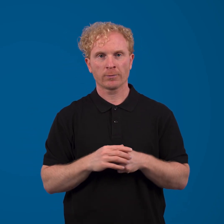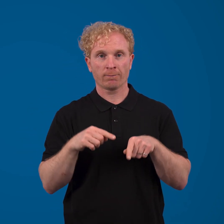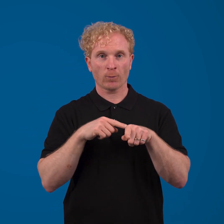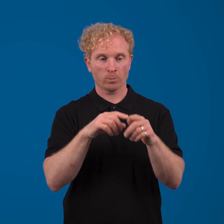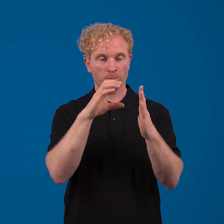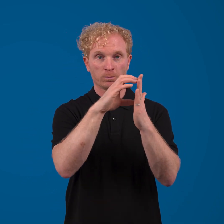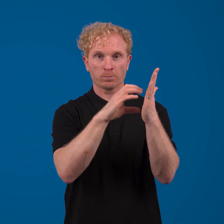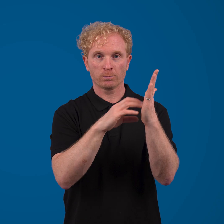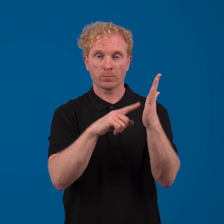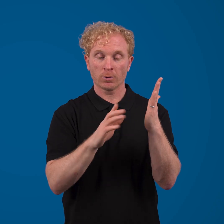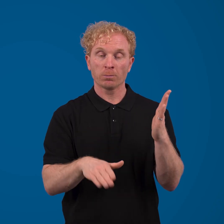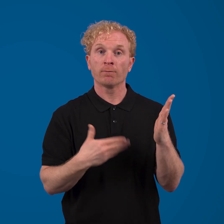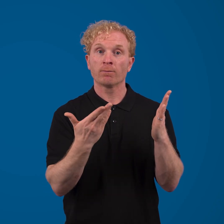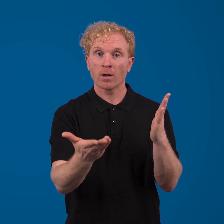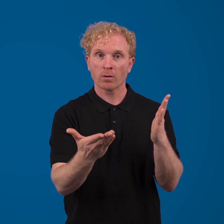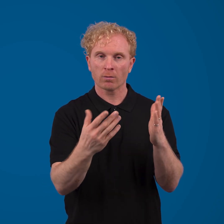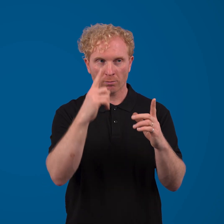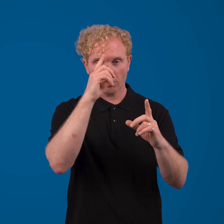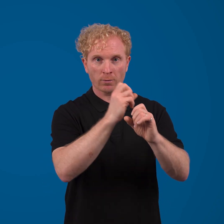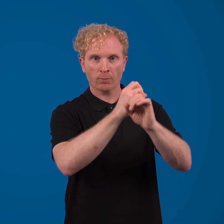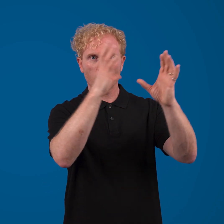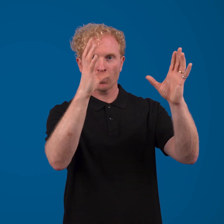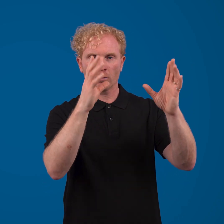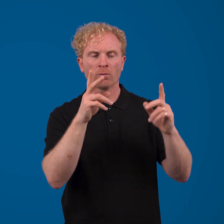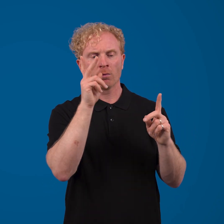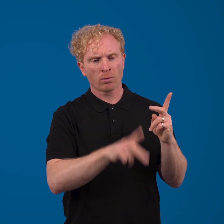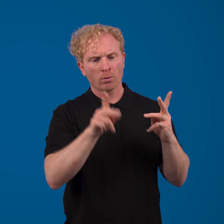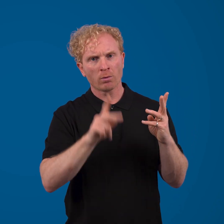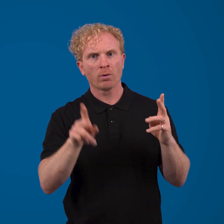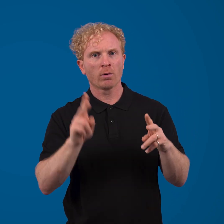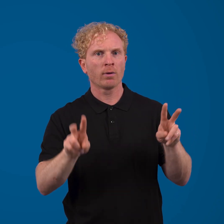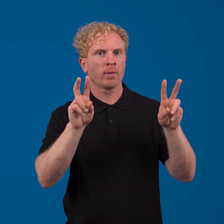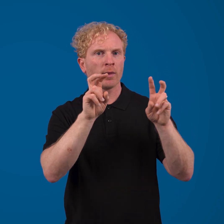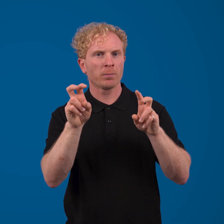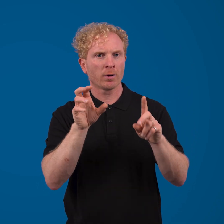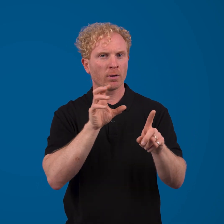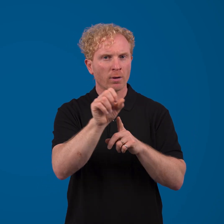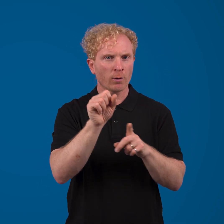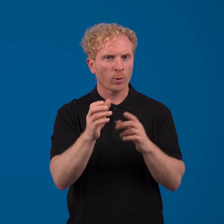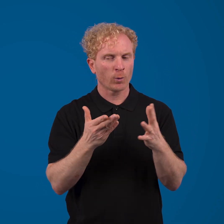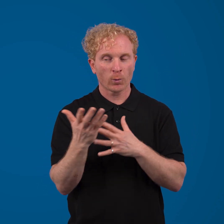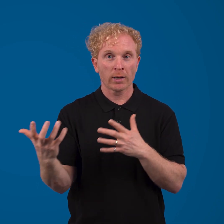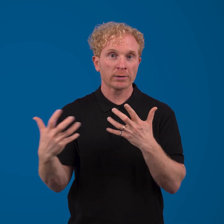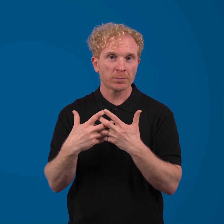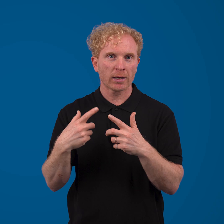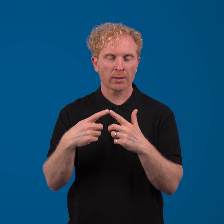The following sections provide an overview of the recurring themes identified through engagement and the literature review,